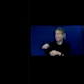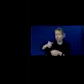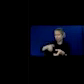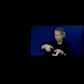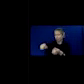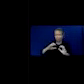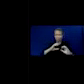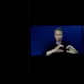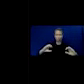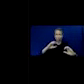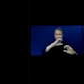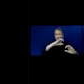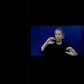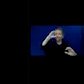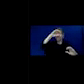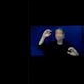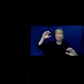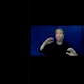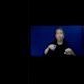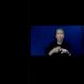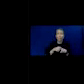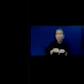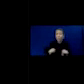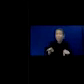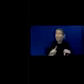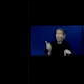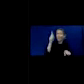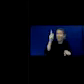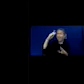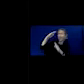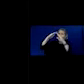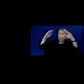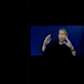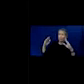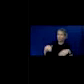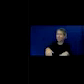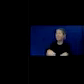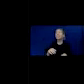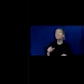He also took us to show his truck and tractor, and was very proud that he knew how to change